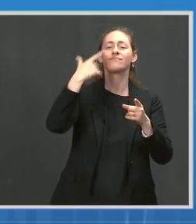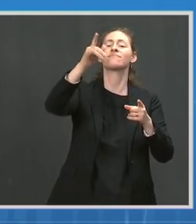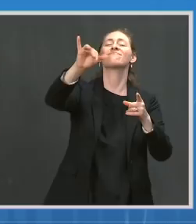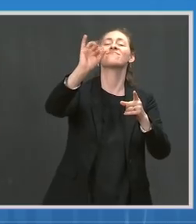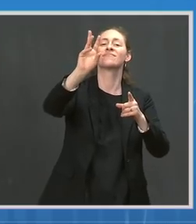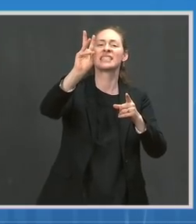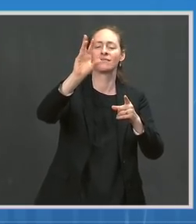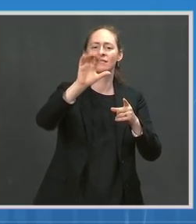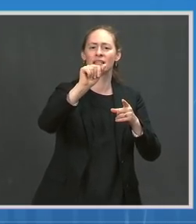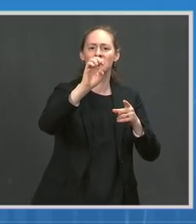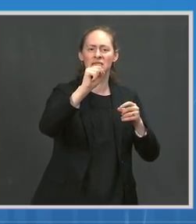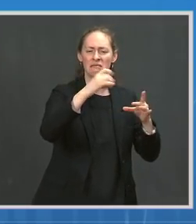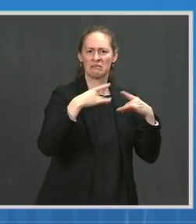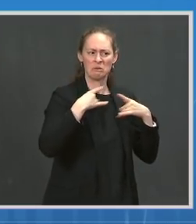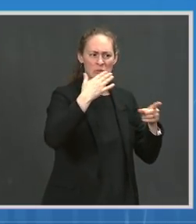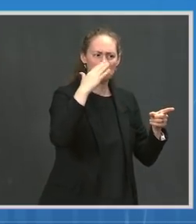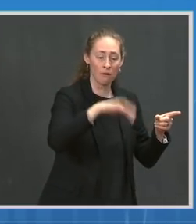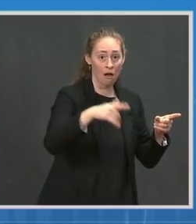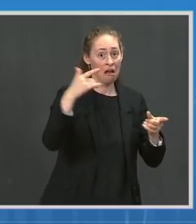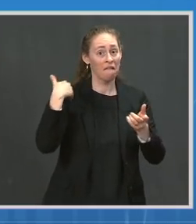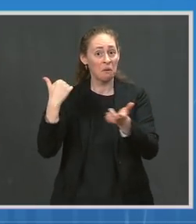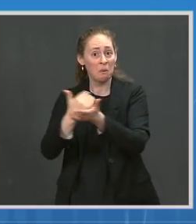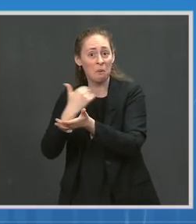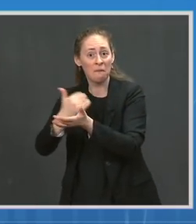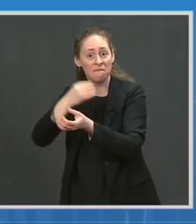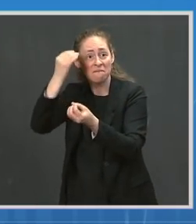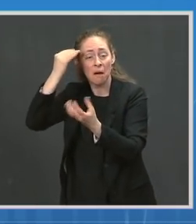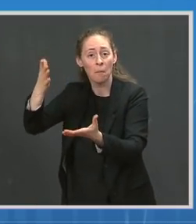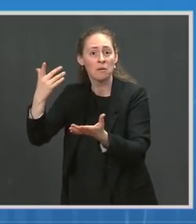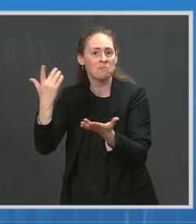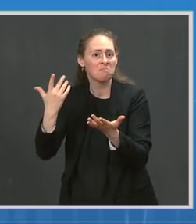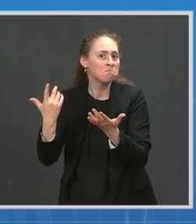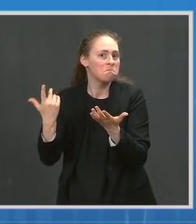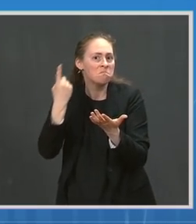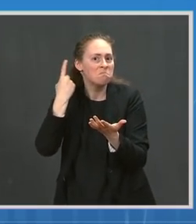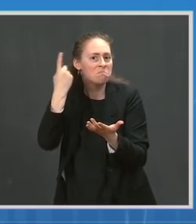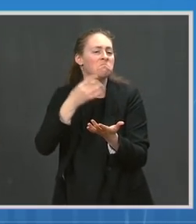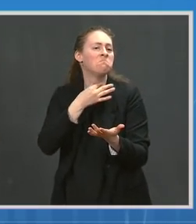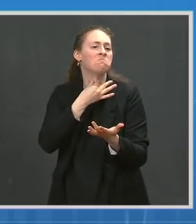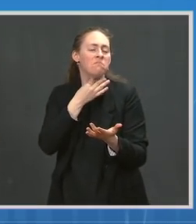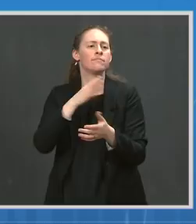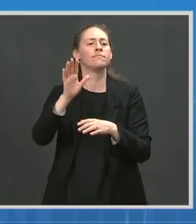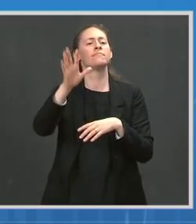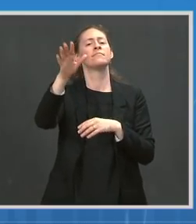And I also wanted to know: The pace of vaccinations has been sticking around this 3 million to 3.5 million doses a day.